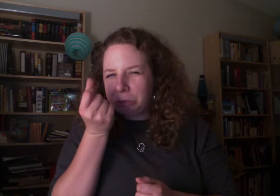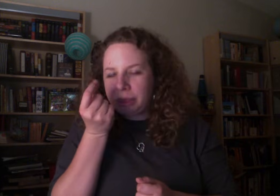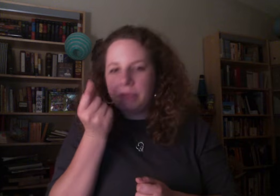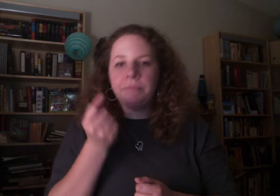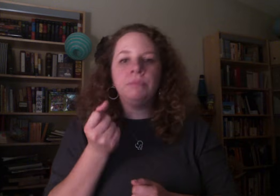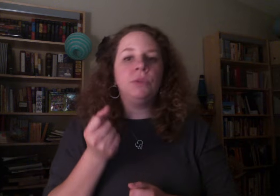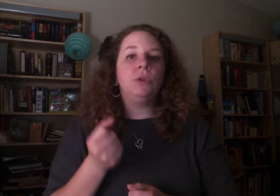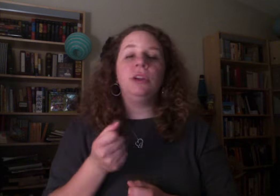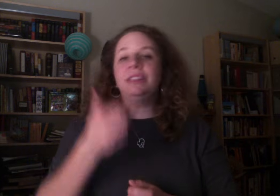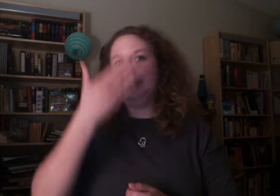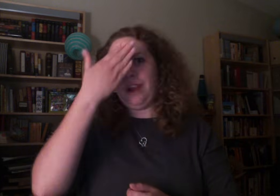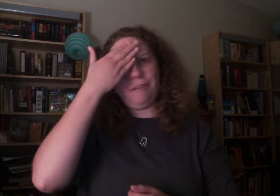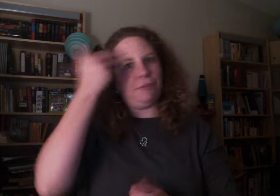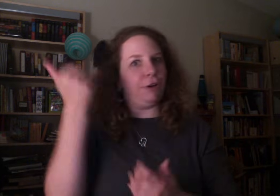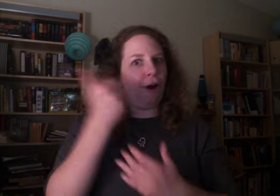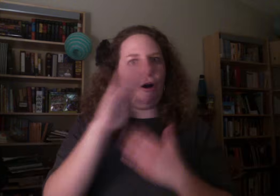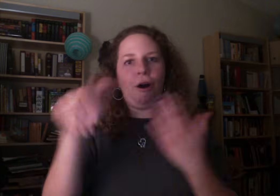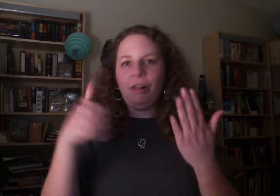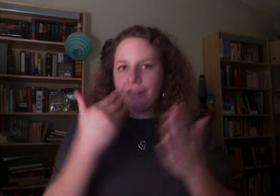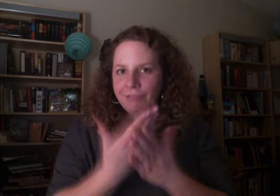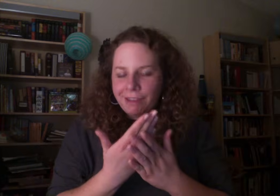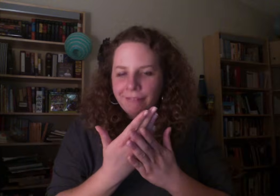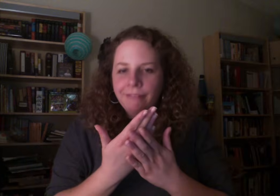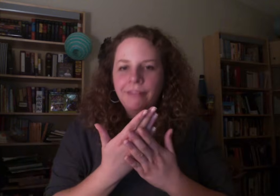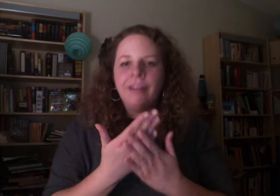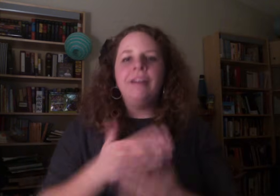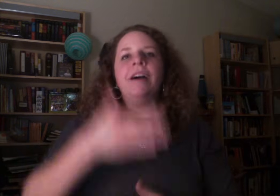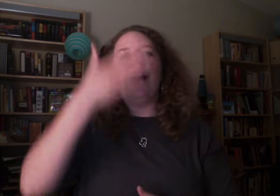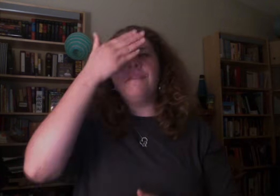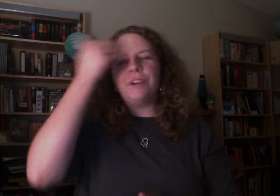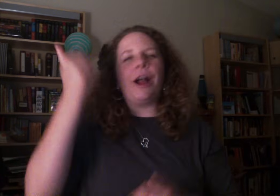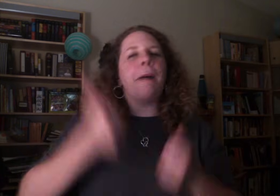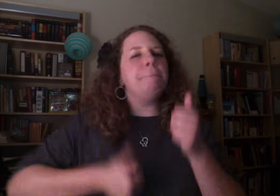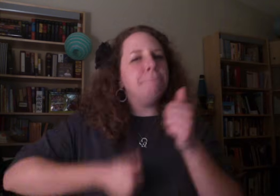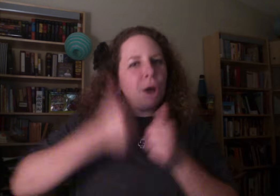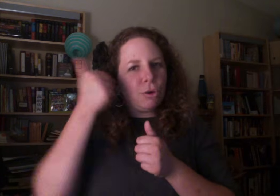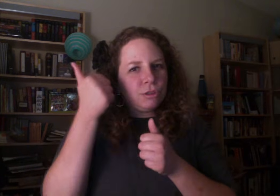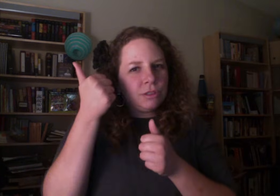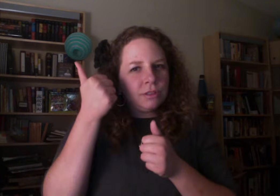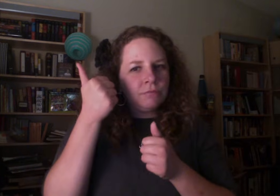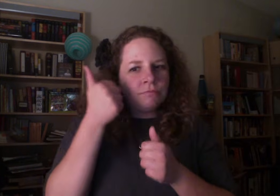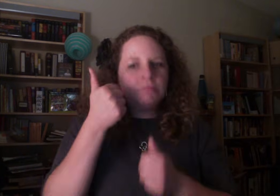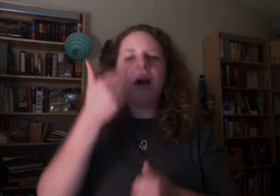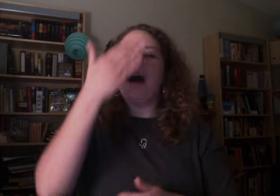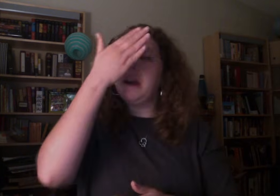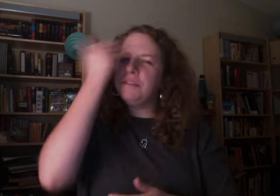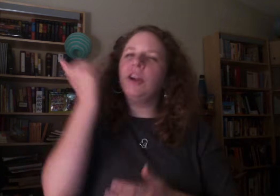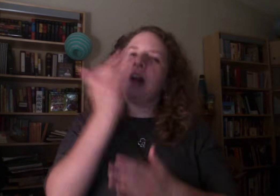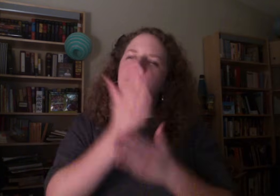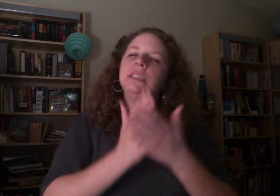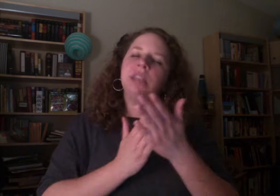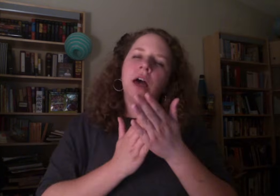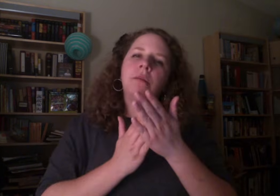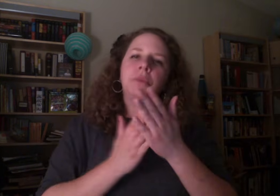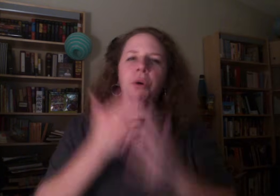Or you could say I FORGOT ALL of it. I FORGOT MOST. I FORGOT SOME.